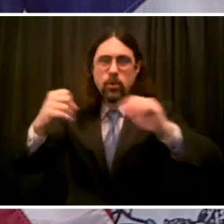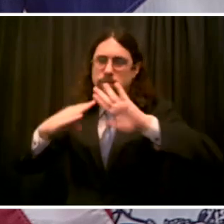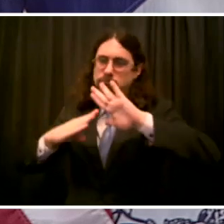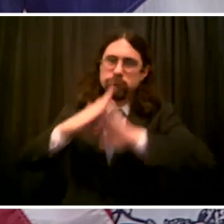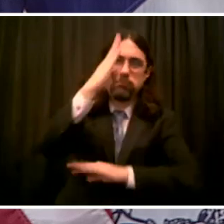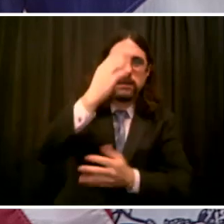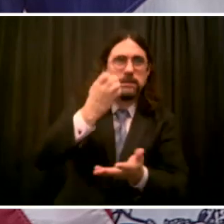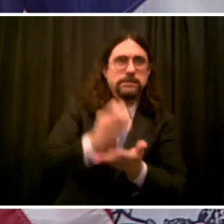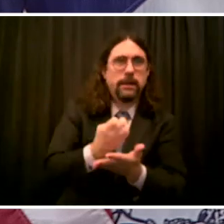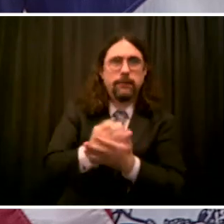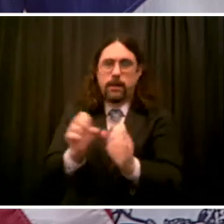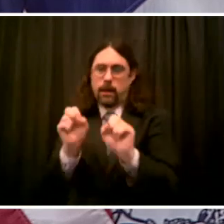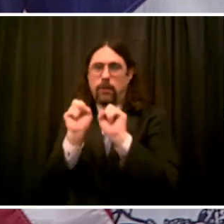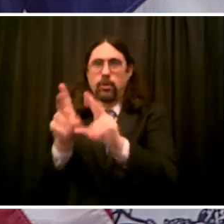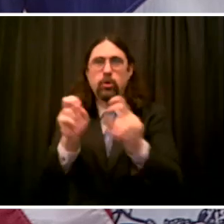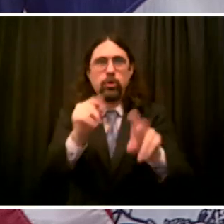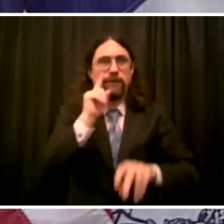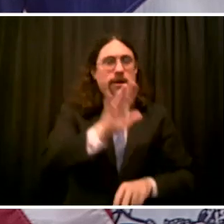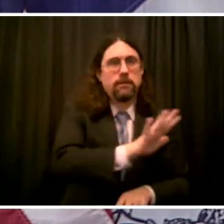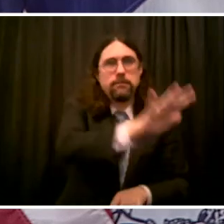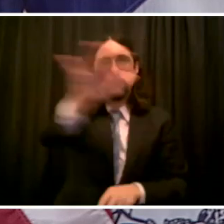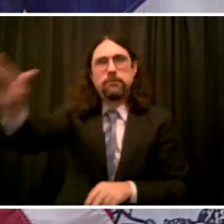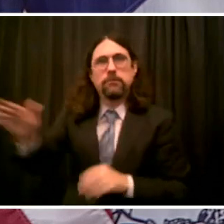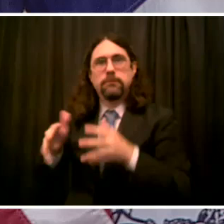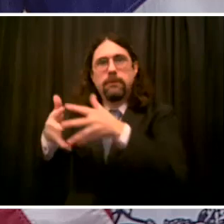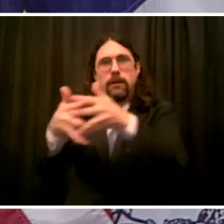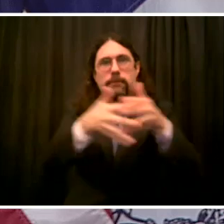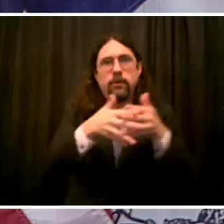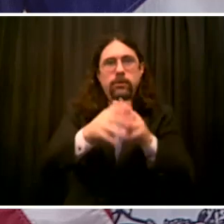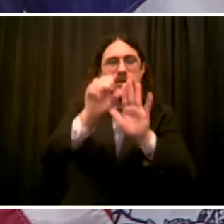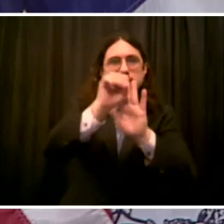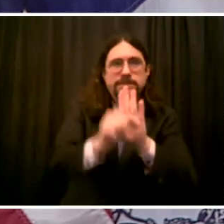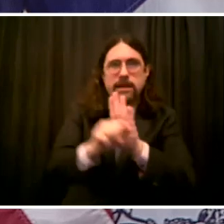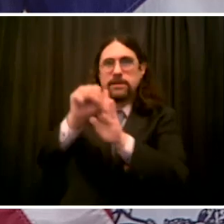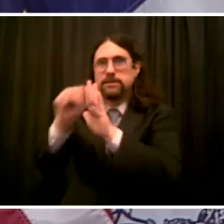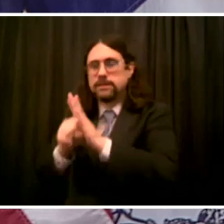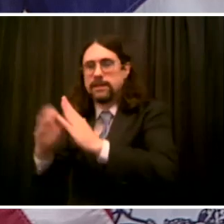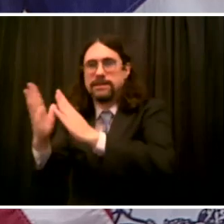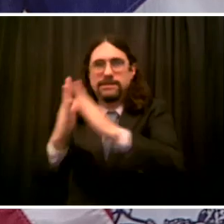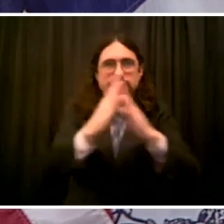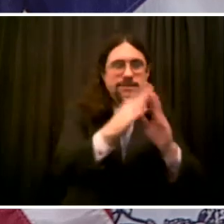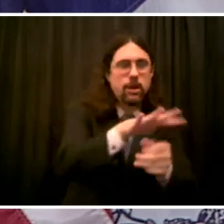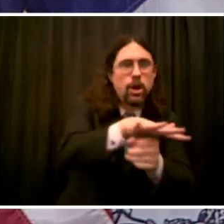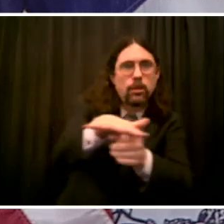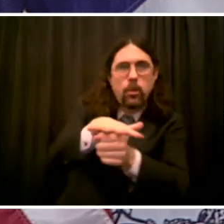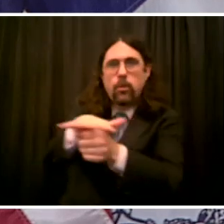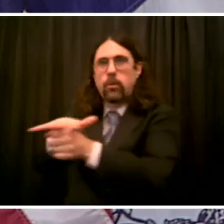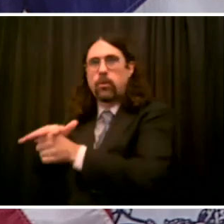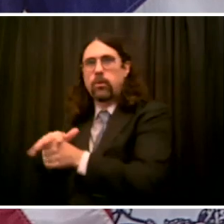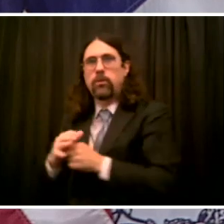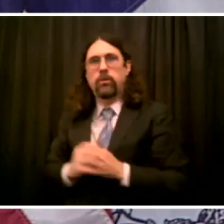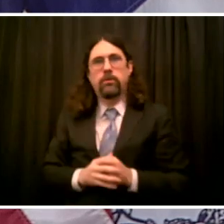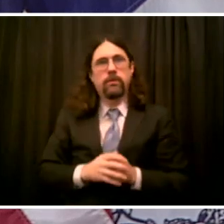RESTART LIES IN THAT STIMULUS PLAN. T DHEIFREFENCE BETWEEN A RECOVERY OR